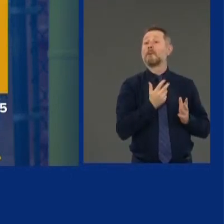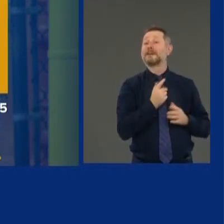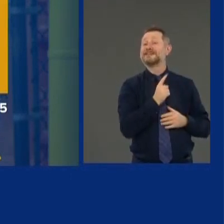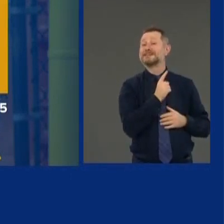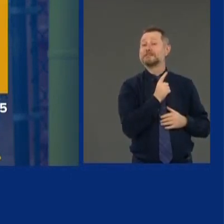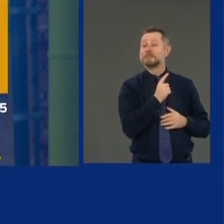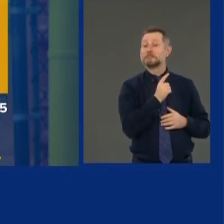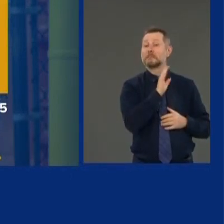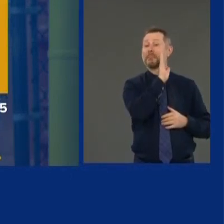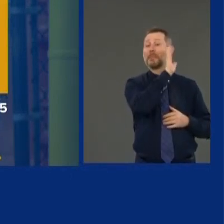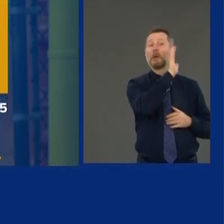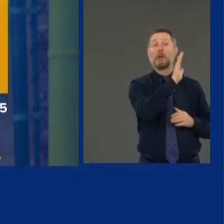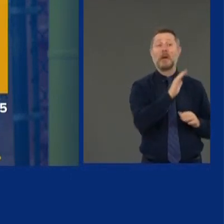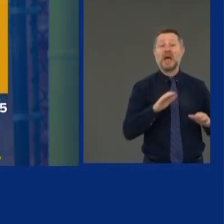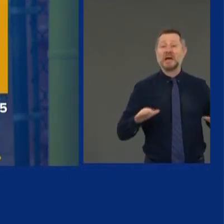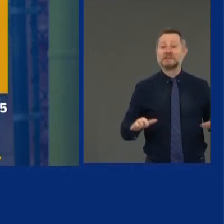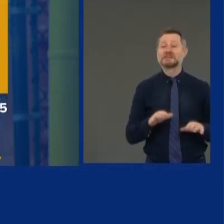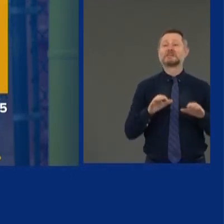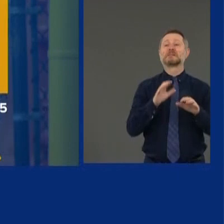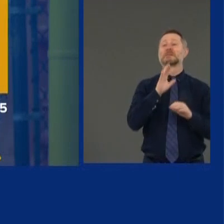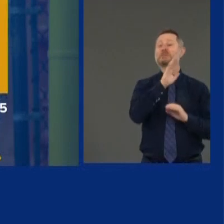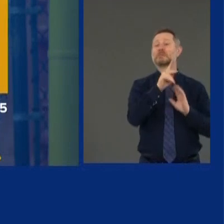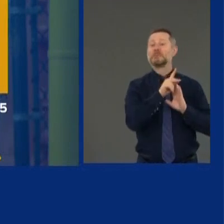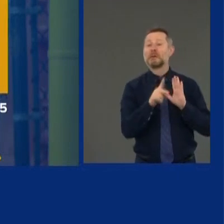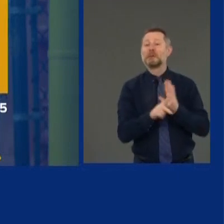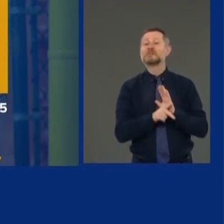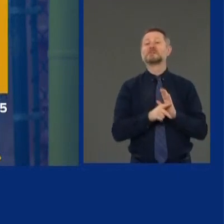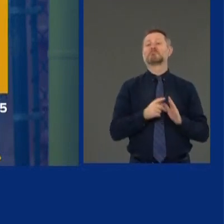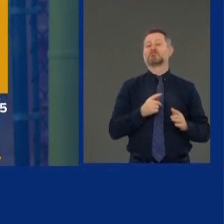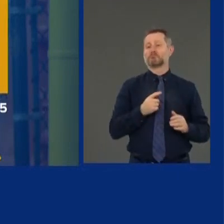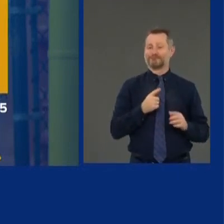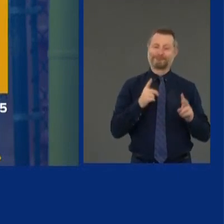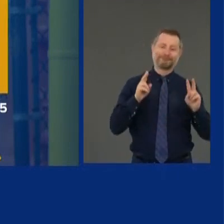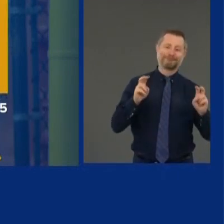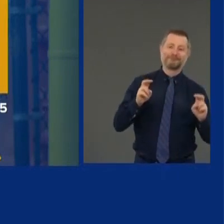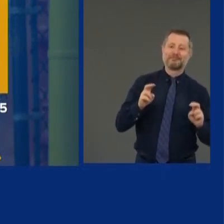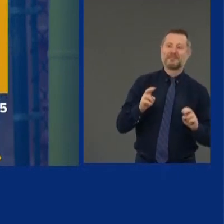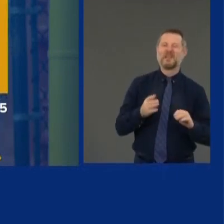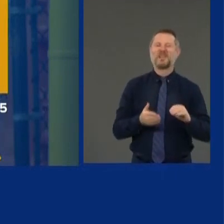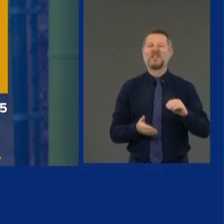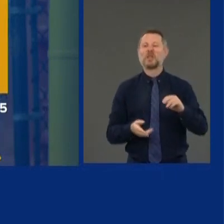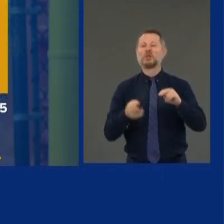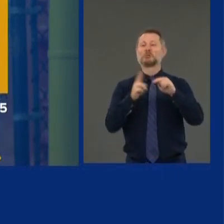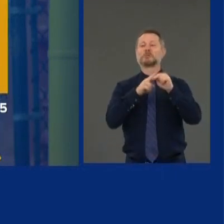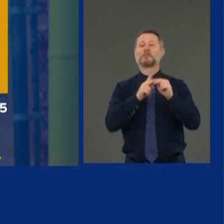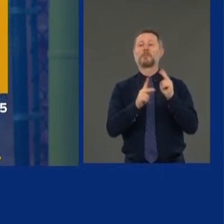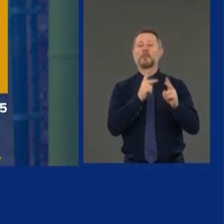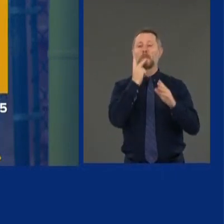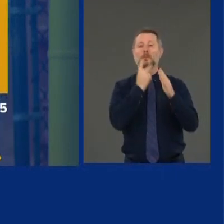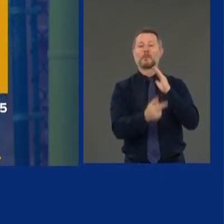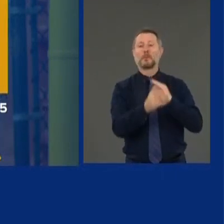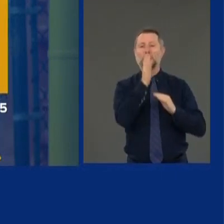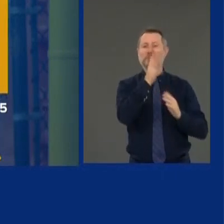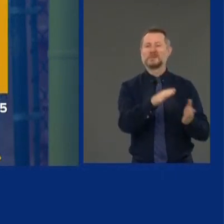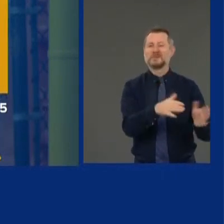SO THIS FEDERAL POLICY HAS